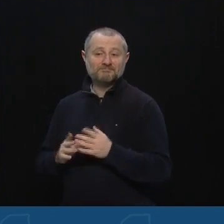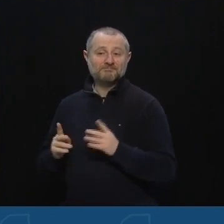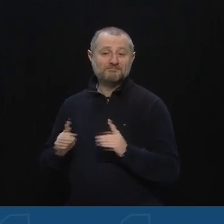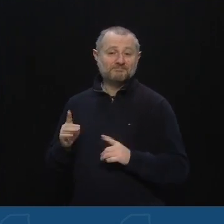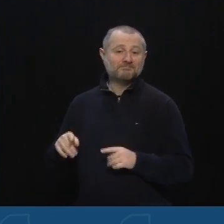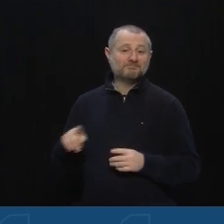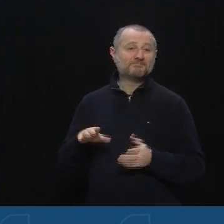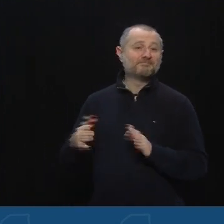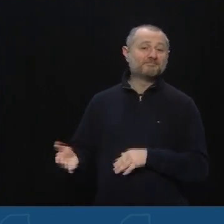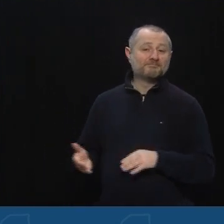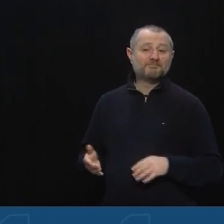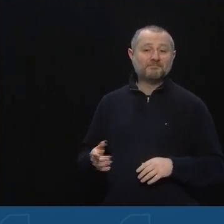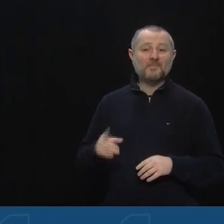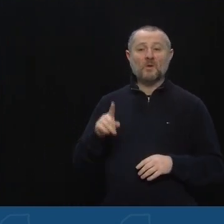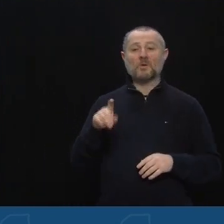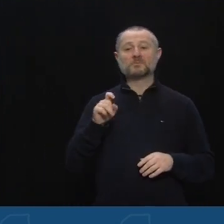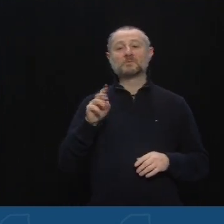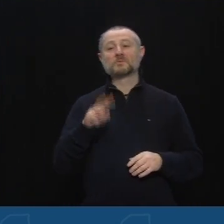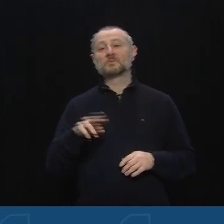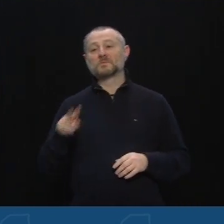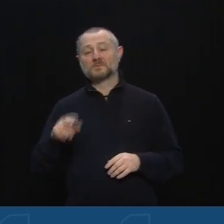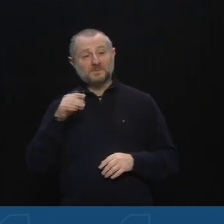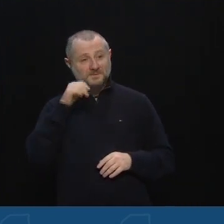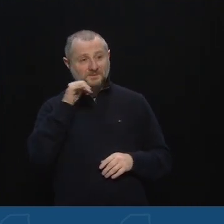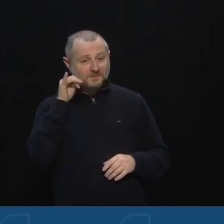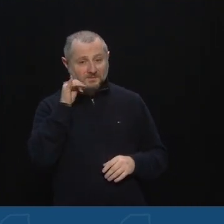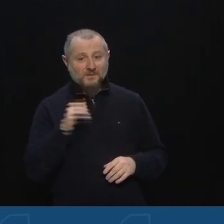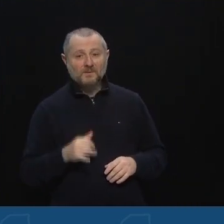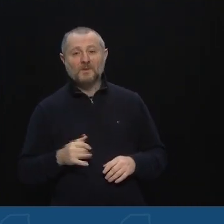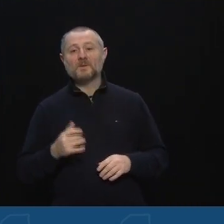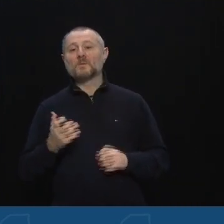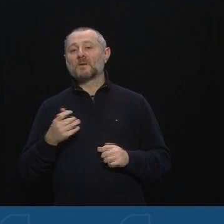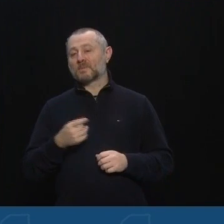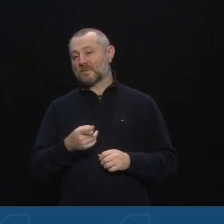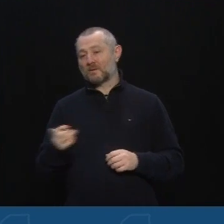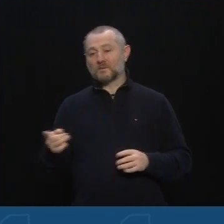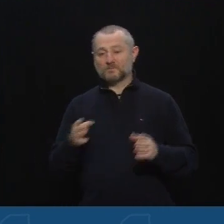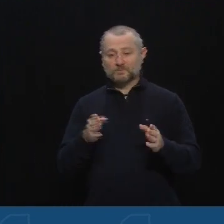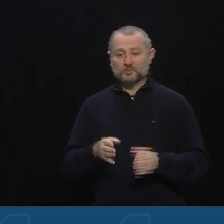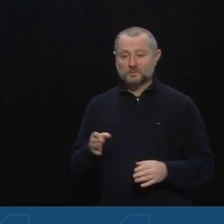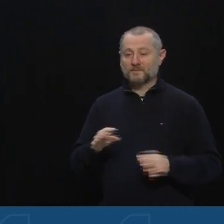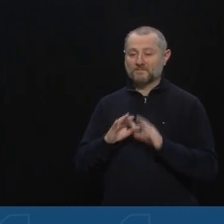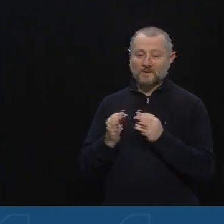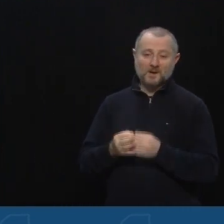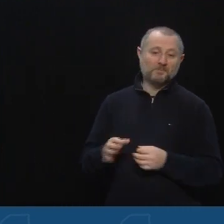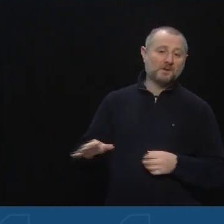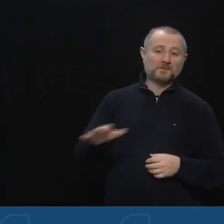INFECTION, ILLNESS, HOSPITALIZATION S AND SADLY IN FAR TOO MANY CASES PEOPLE RARE